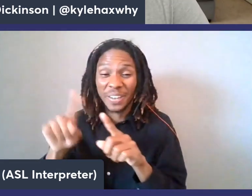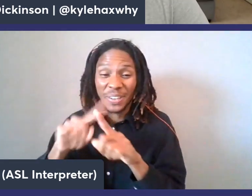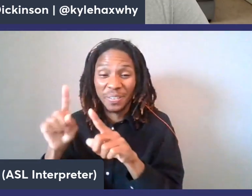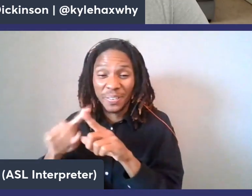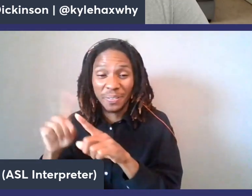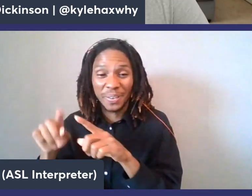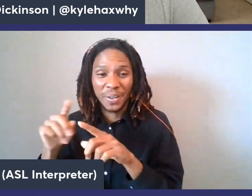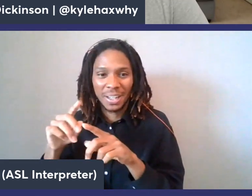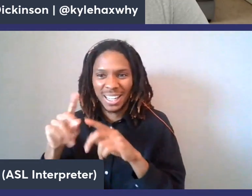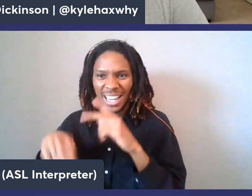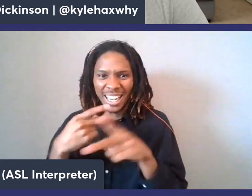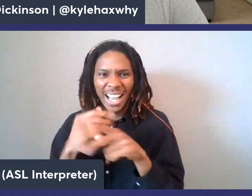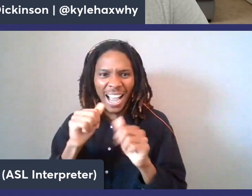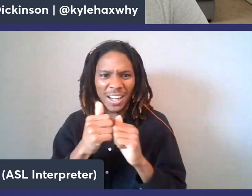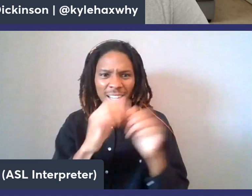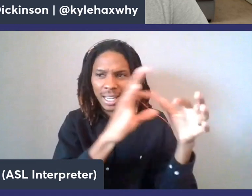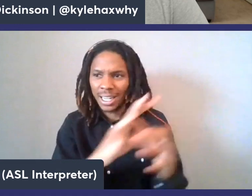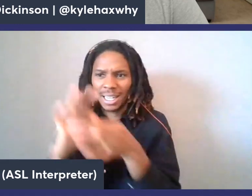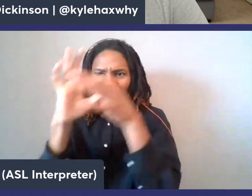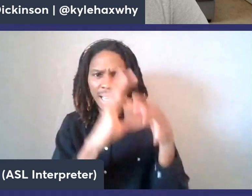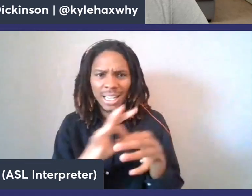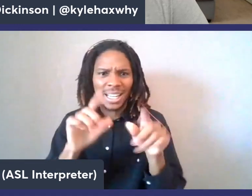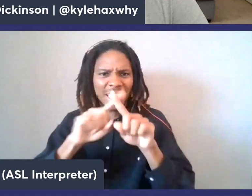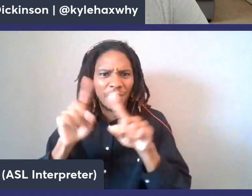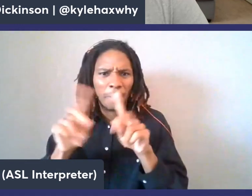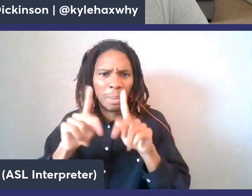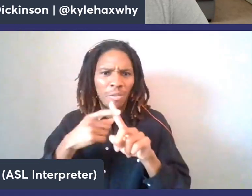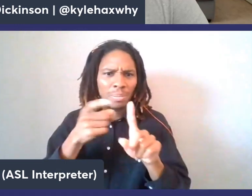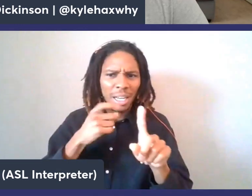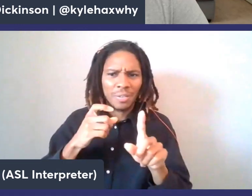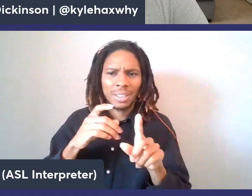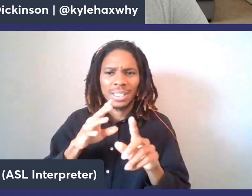who speak different languages, so that's what we do,